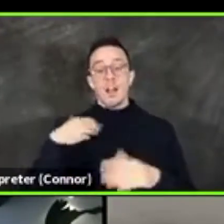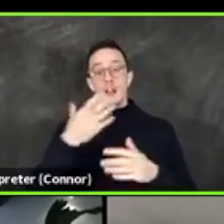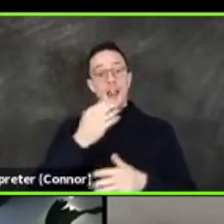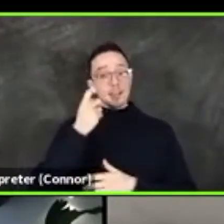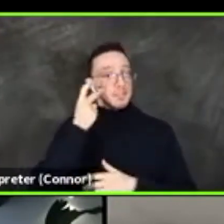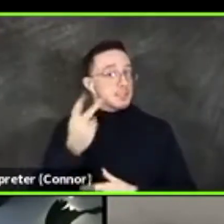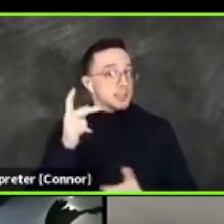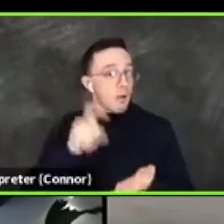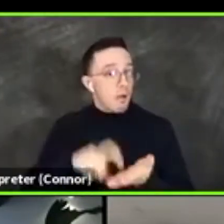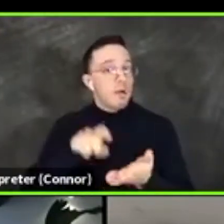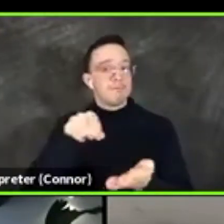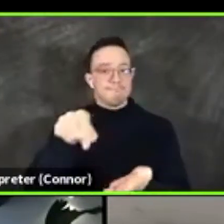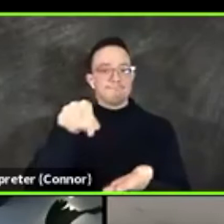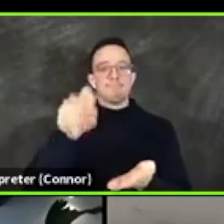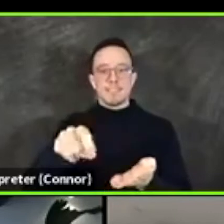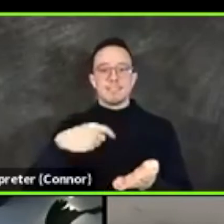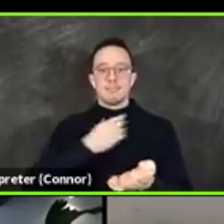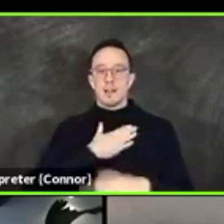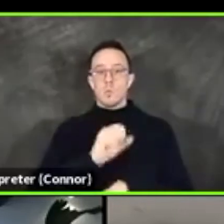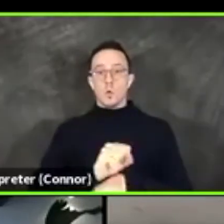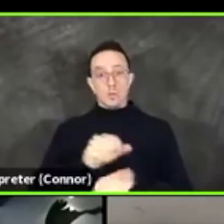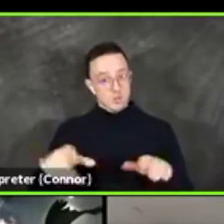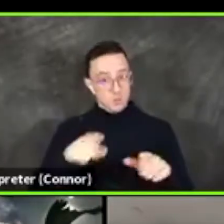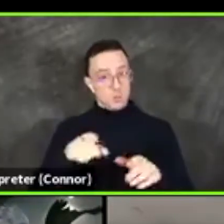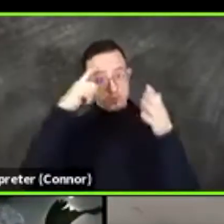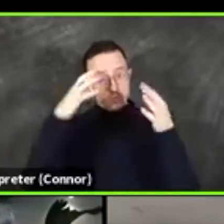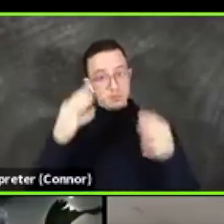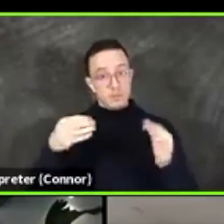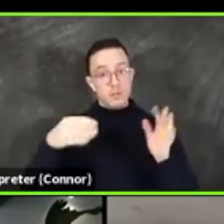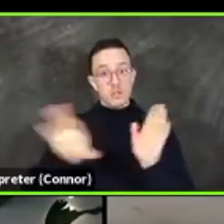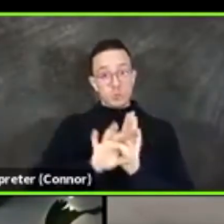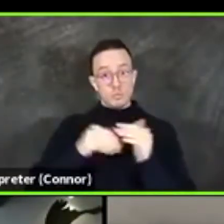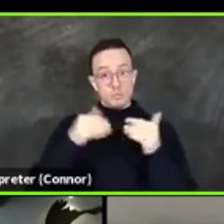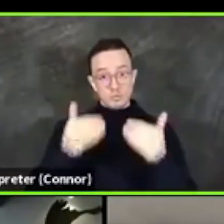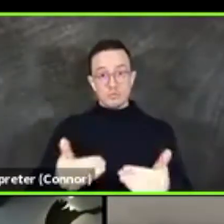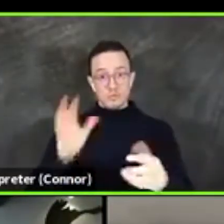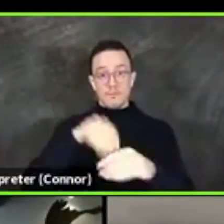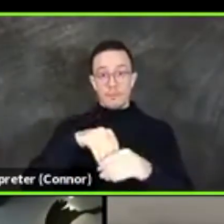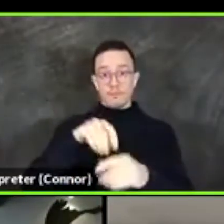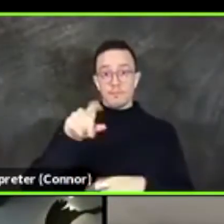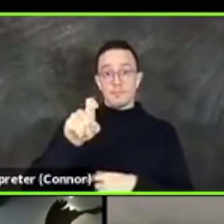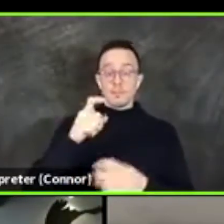YOUR WORK, WHEN OUR WORK, IS -- AND THE WORK OF OTHER